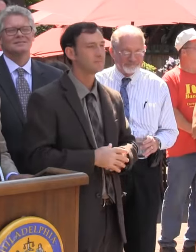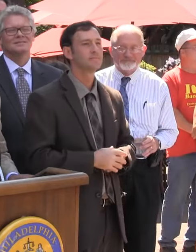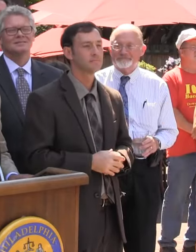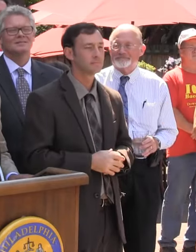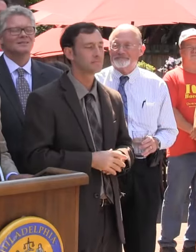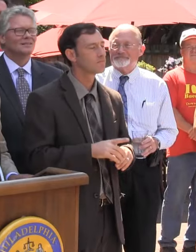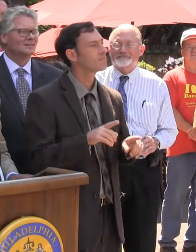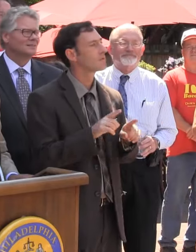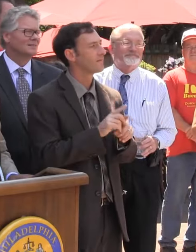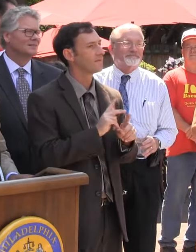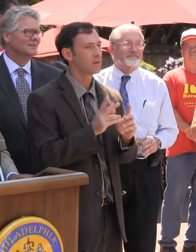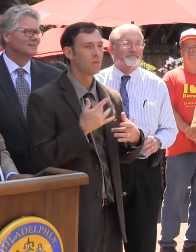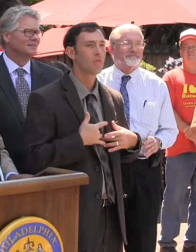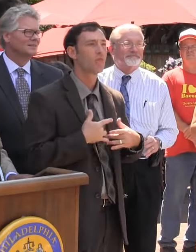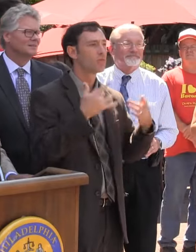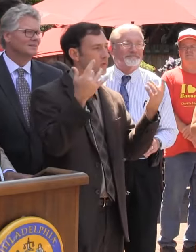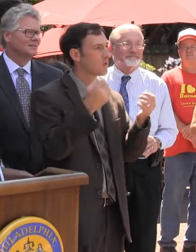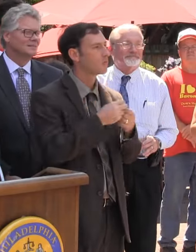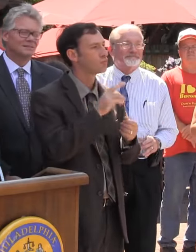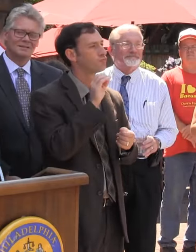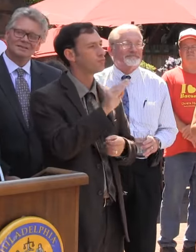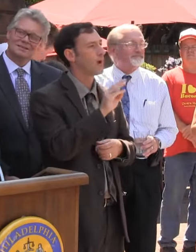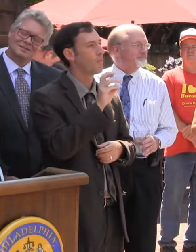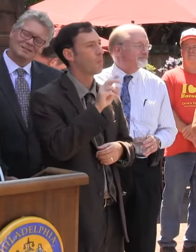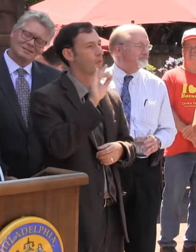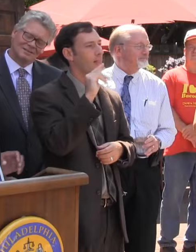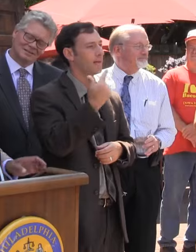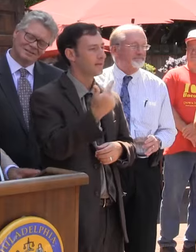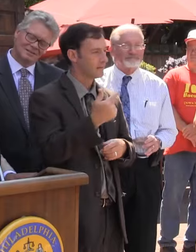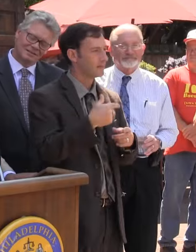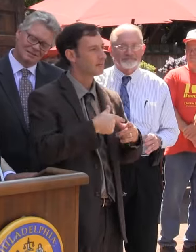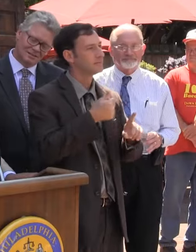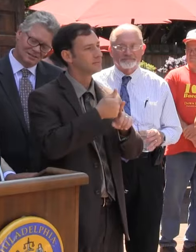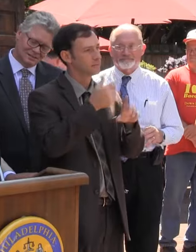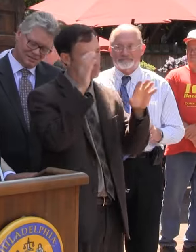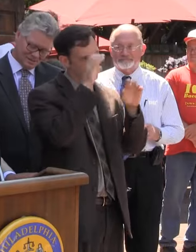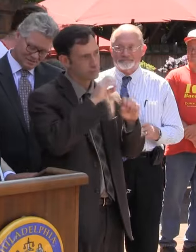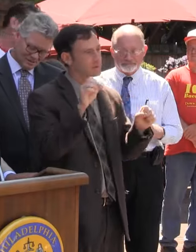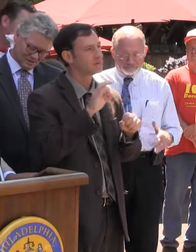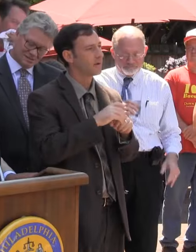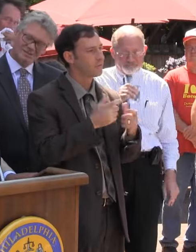thrilled with Rob Wonderling, our president again of the Greater Philadelphia Chamber